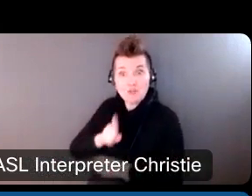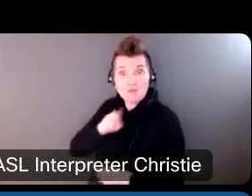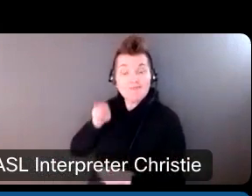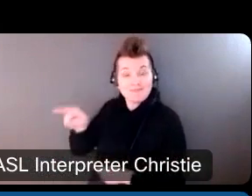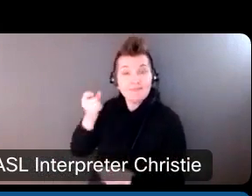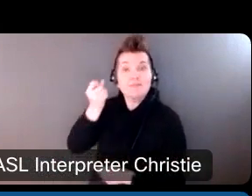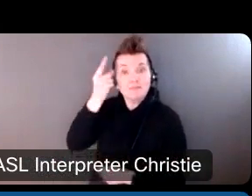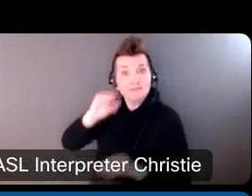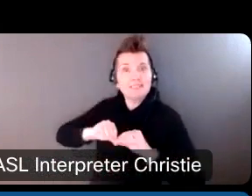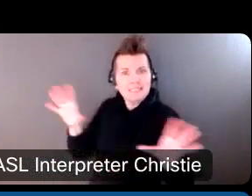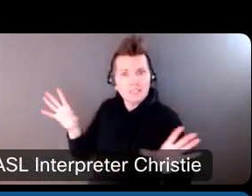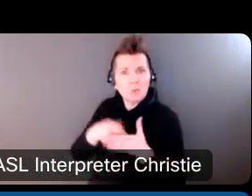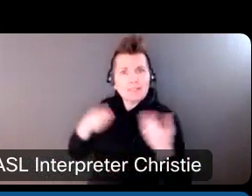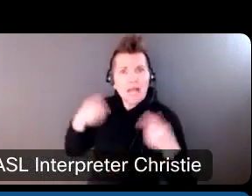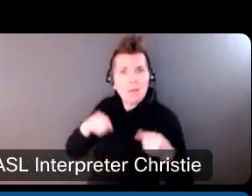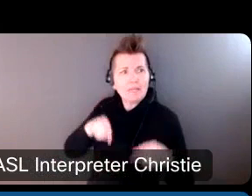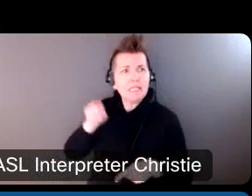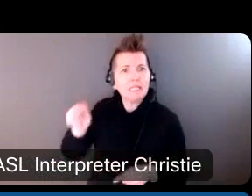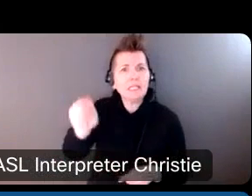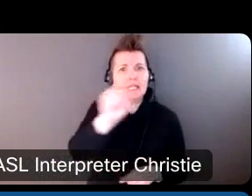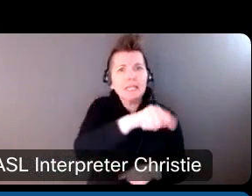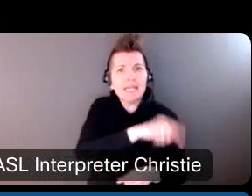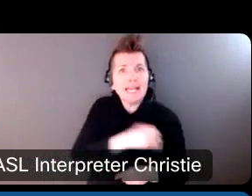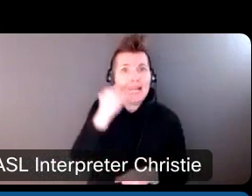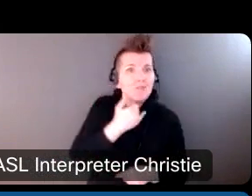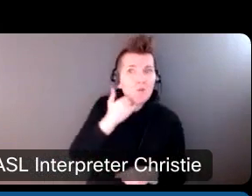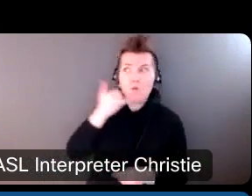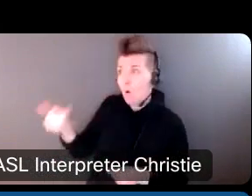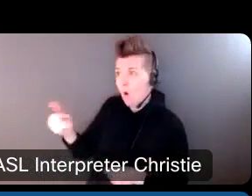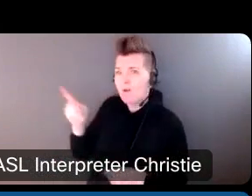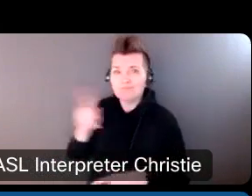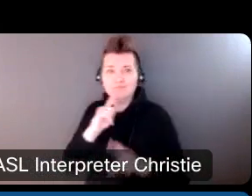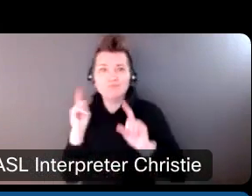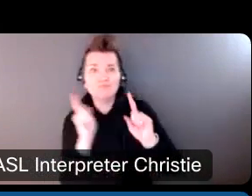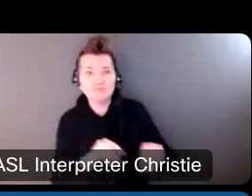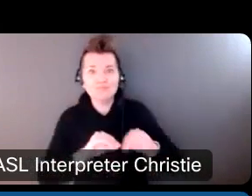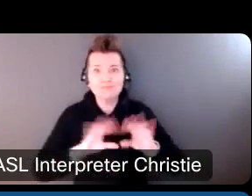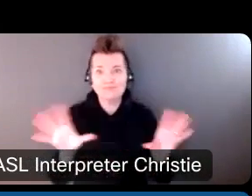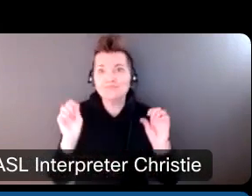what's out there, that they can properly respond to any issues and concerns raised by the public.